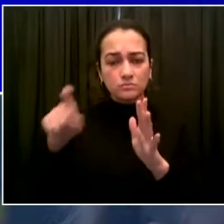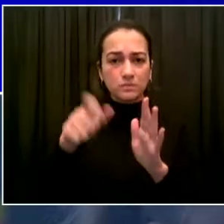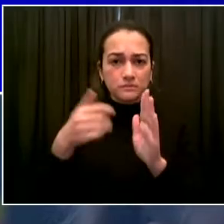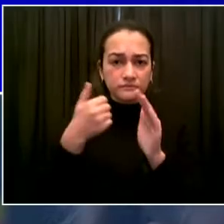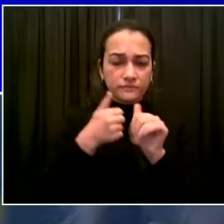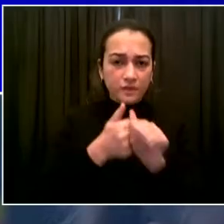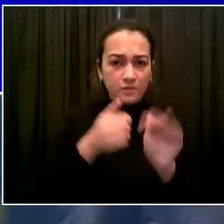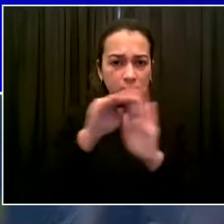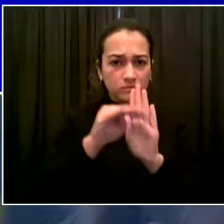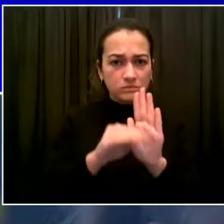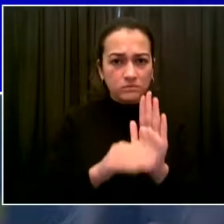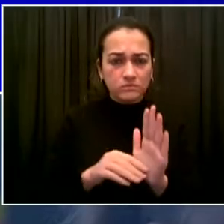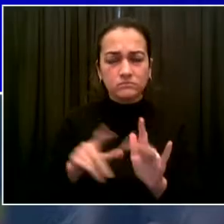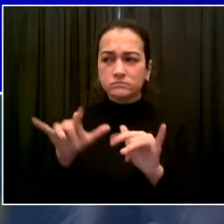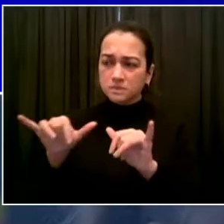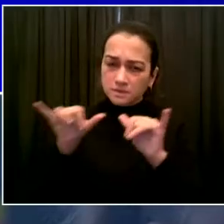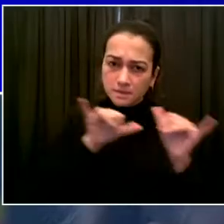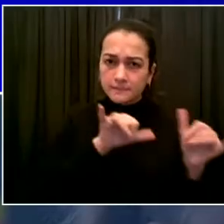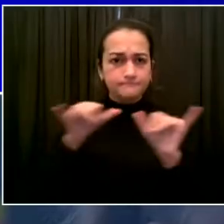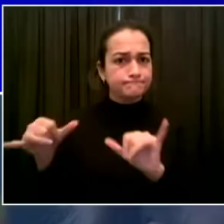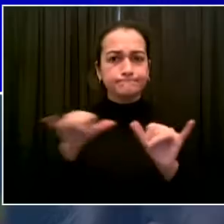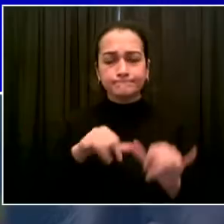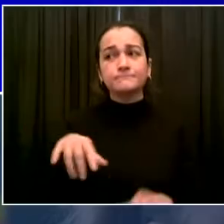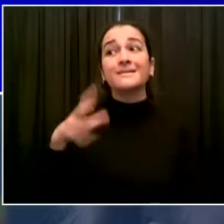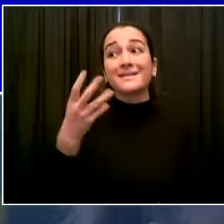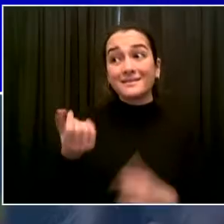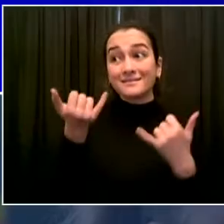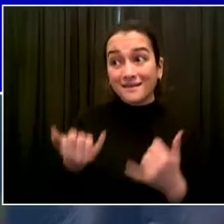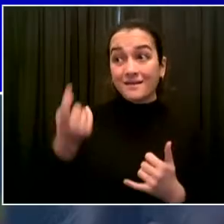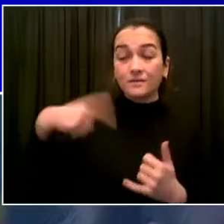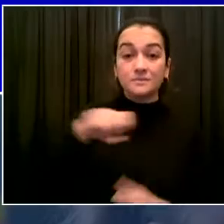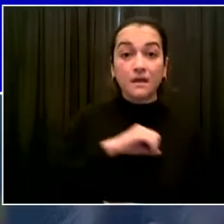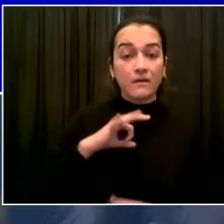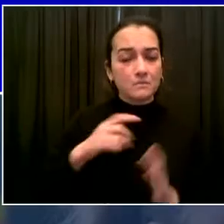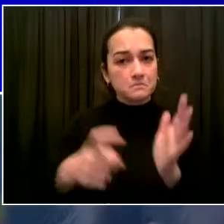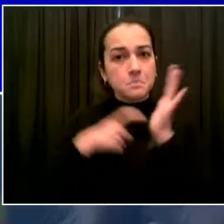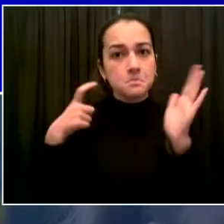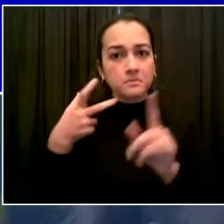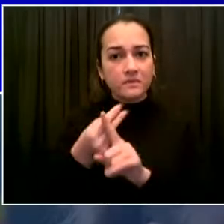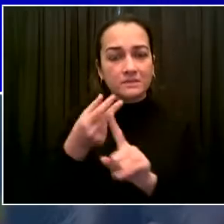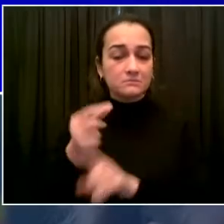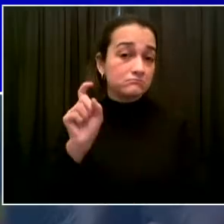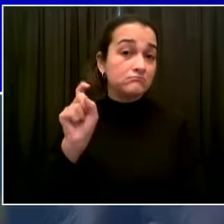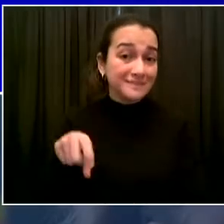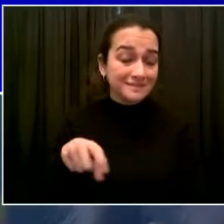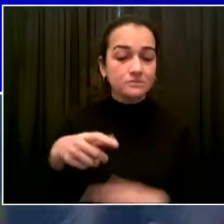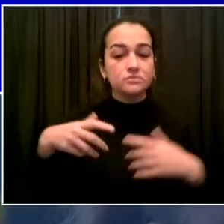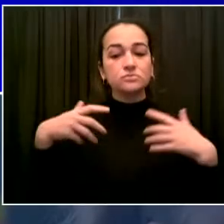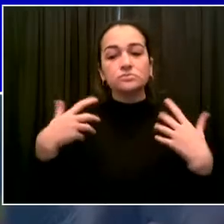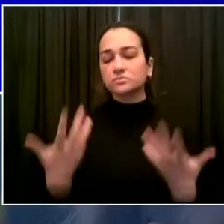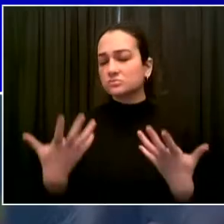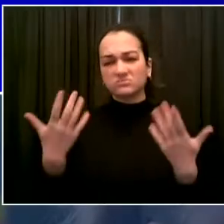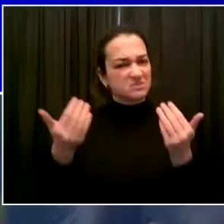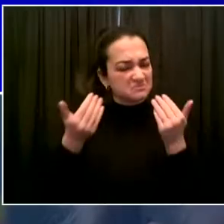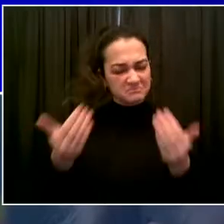AND SAFETY CAUTIONS THAT ARE BEING TAKEN AND IT MAKES THEM